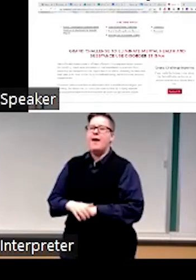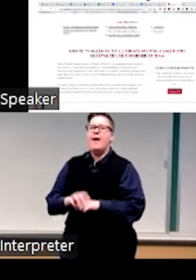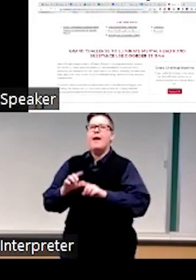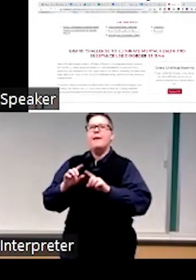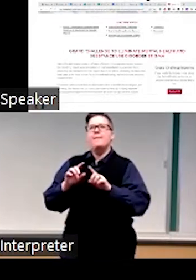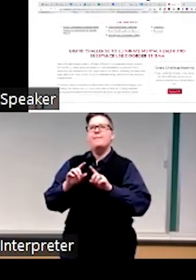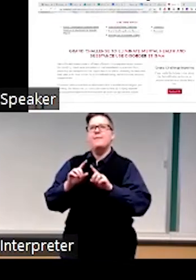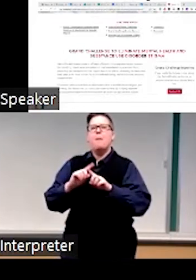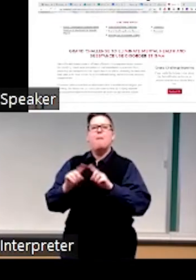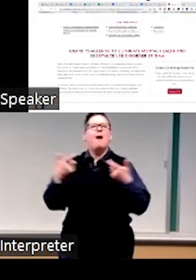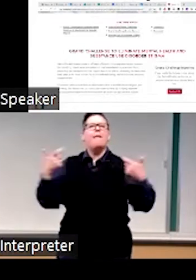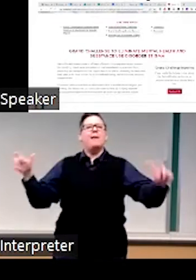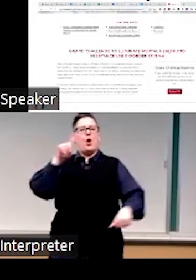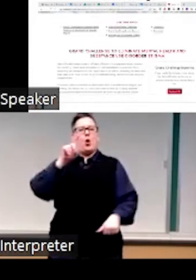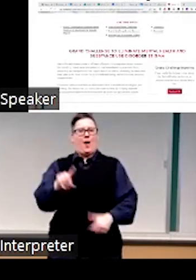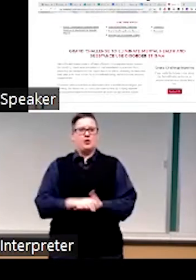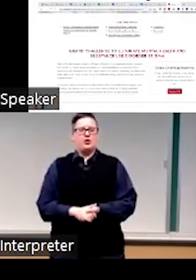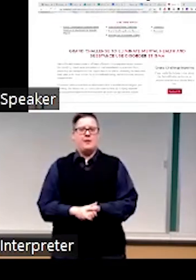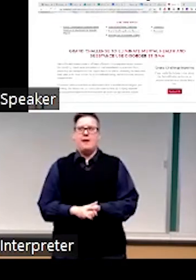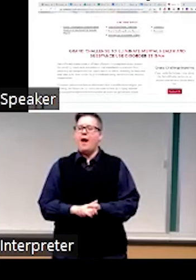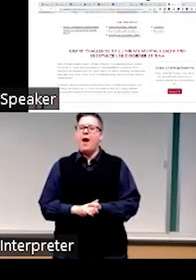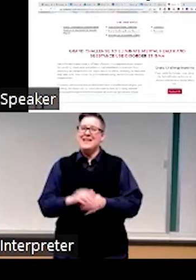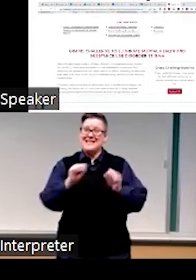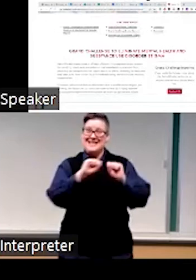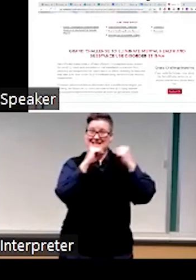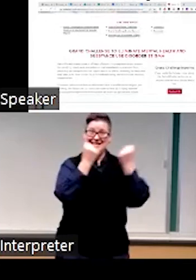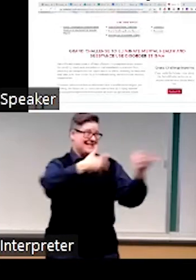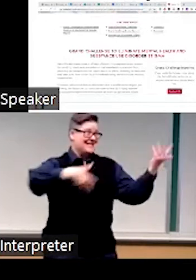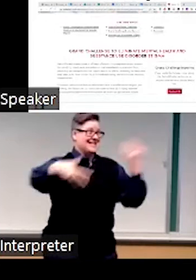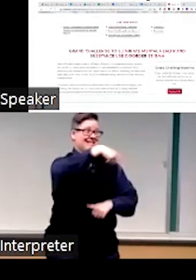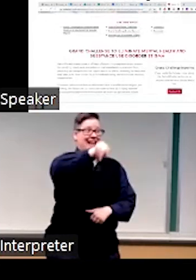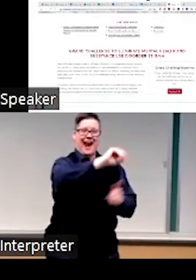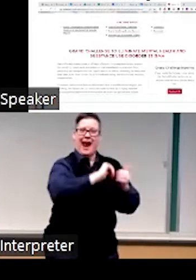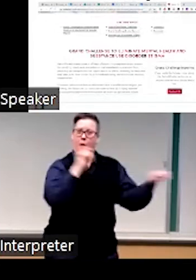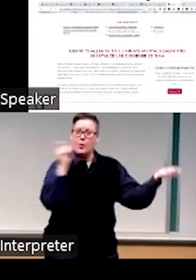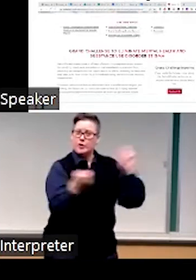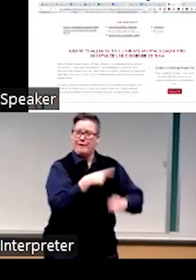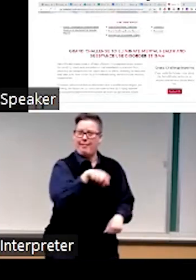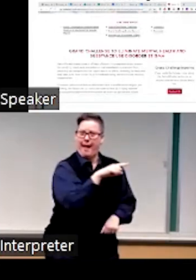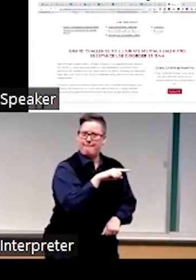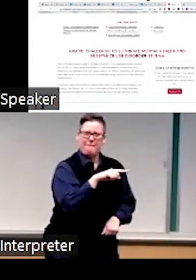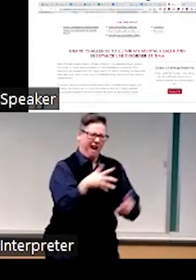the larger question of how to get Society to change how to get American culture to change